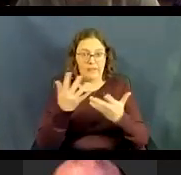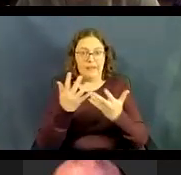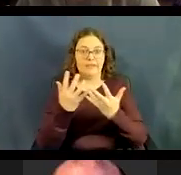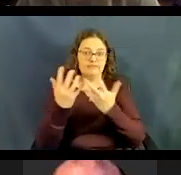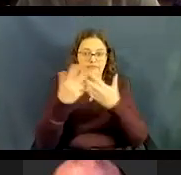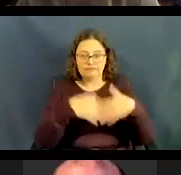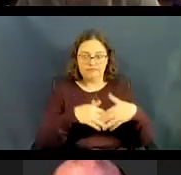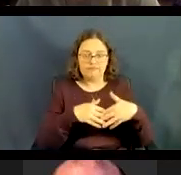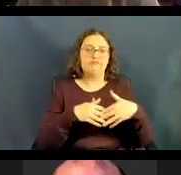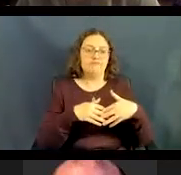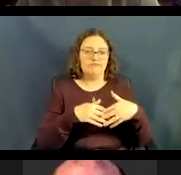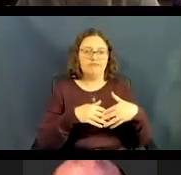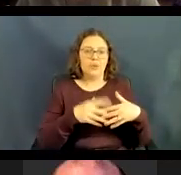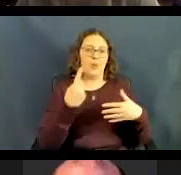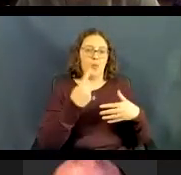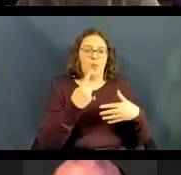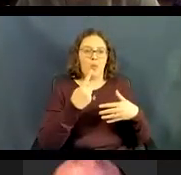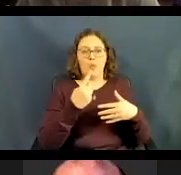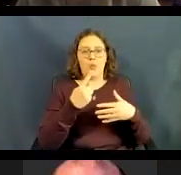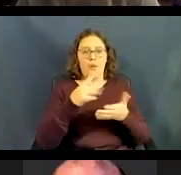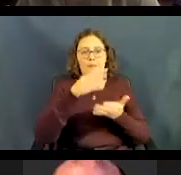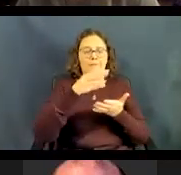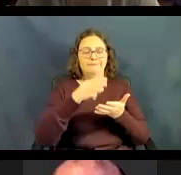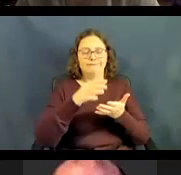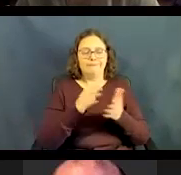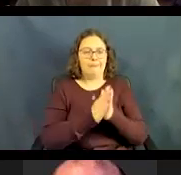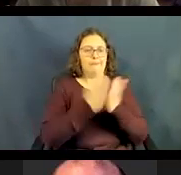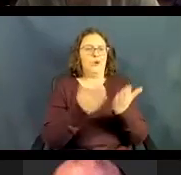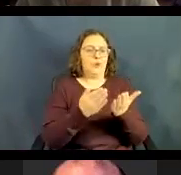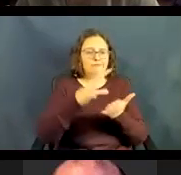And show you there are preset background scenes for each portfolio. You can choose one of those.